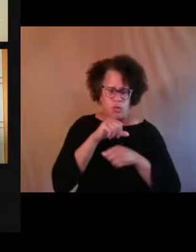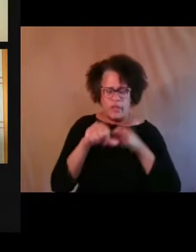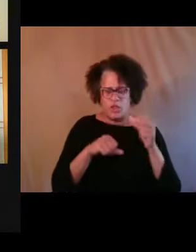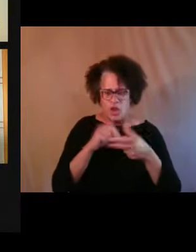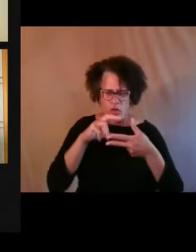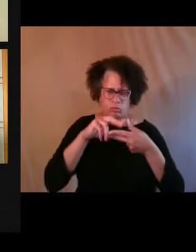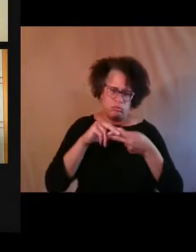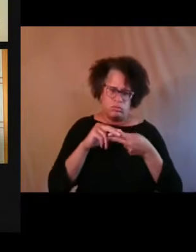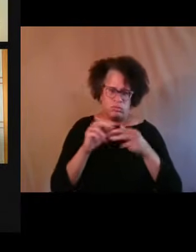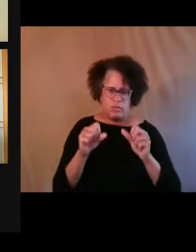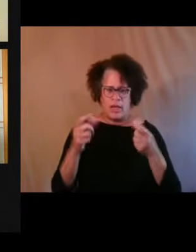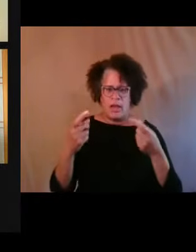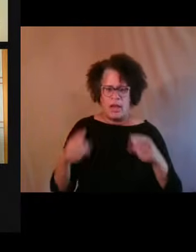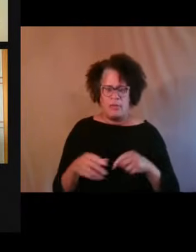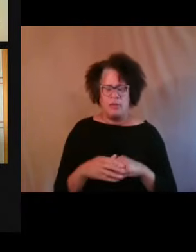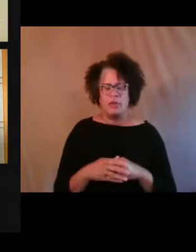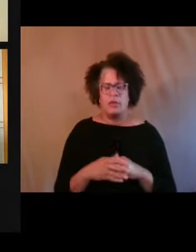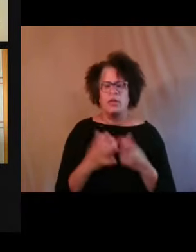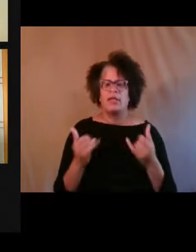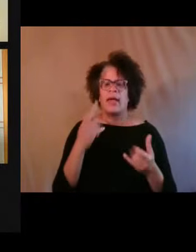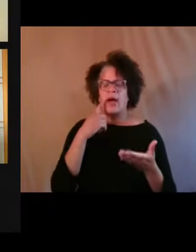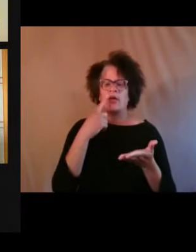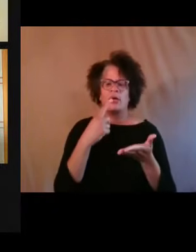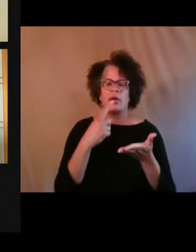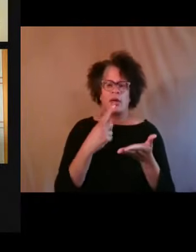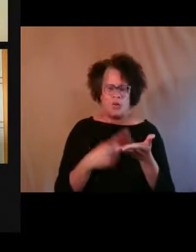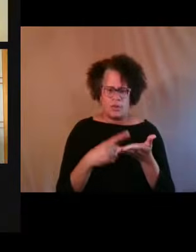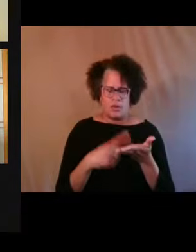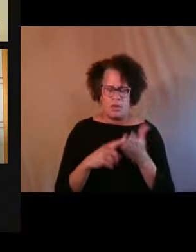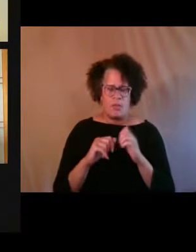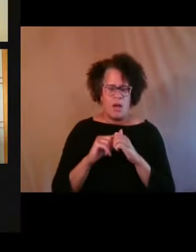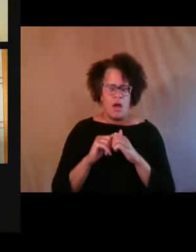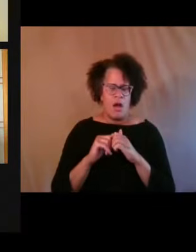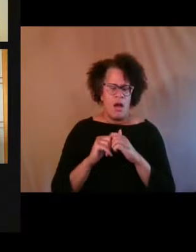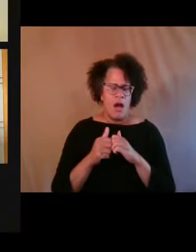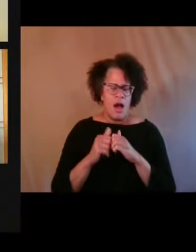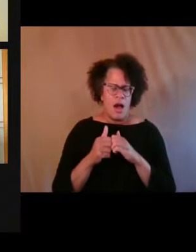And I wanna talk about how each of those forms